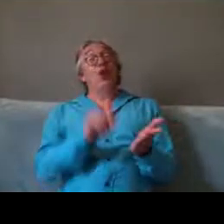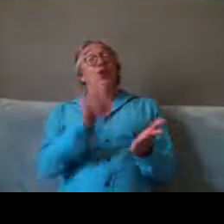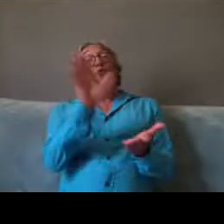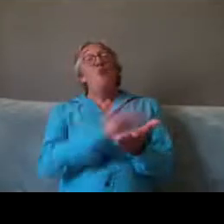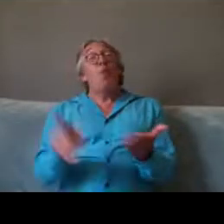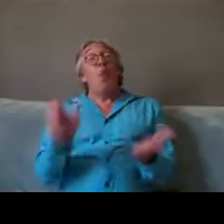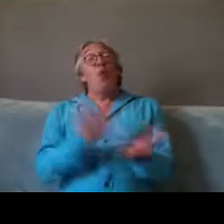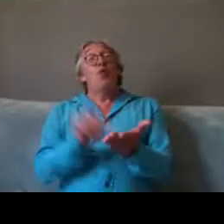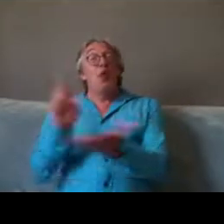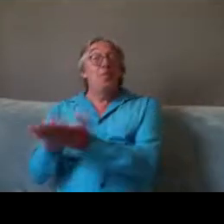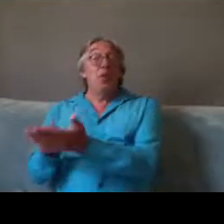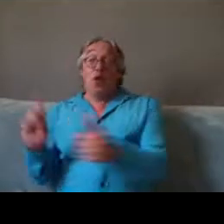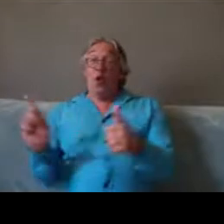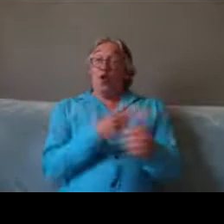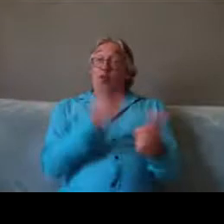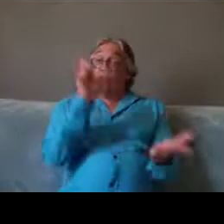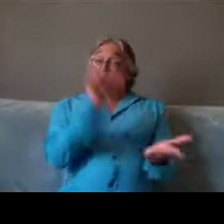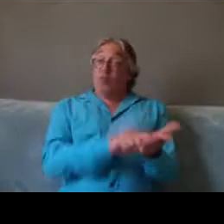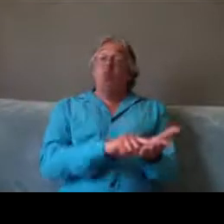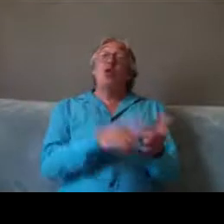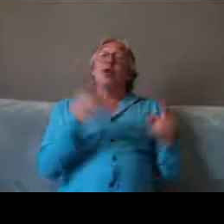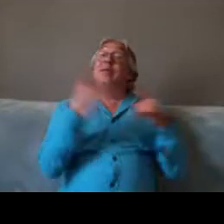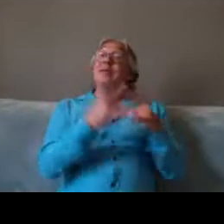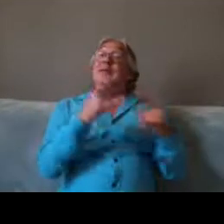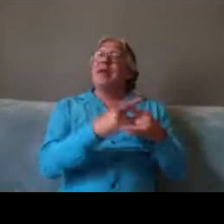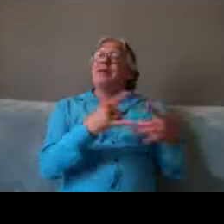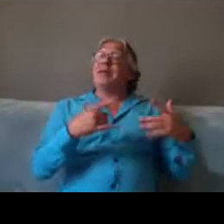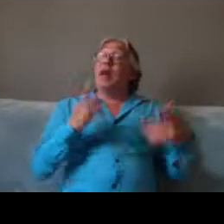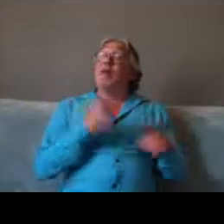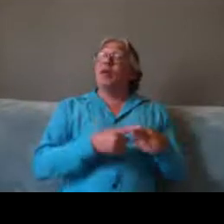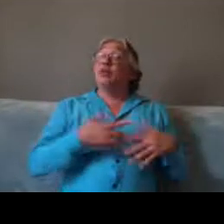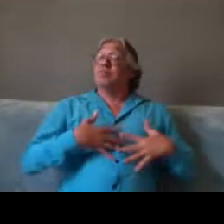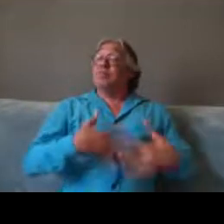Can you speak slower? You're going very fast.